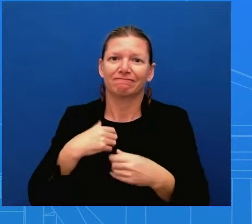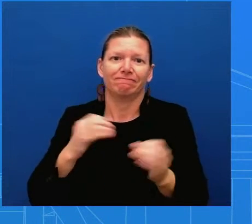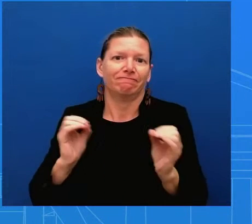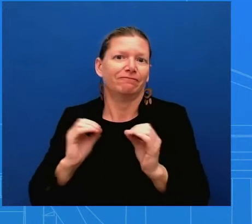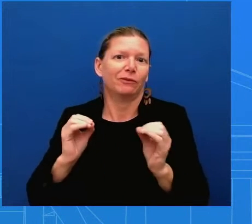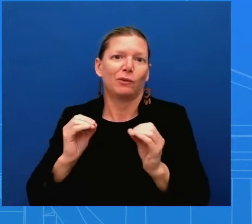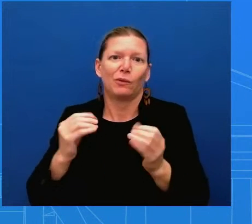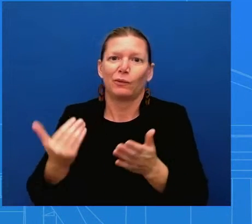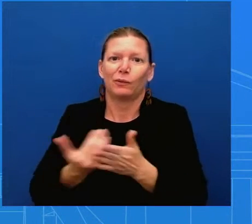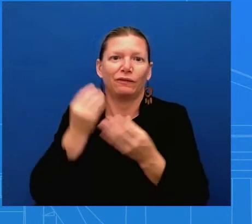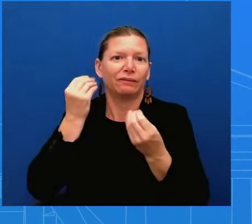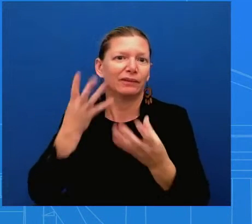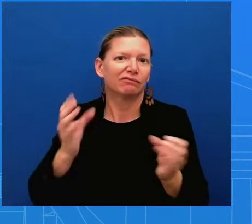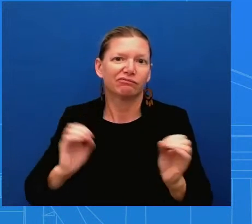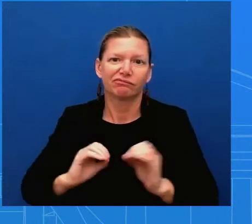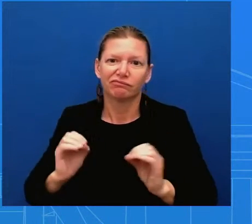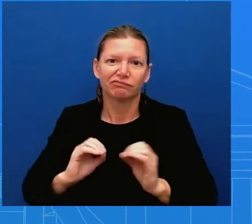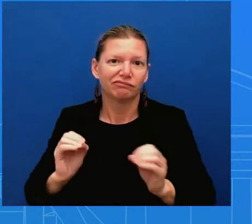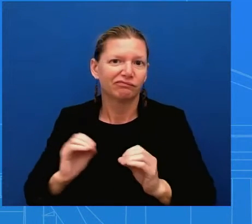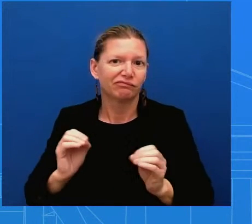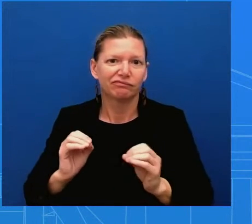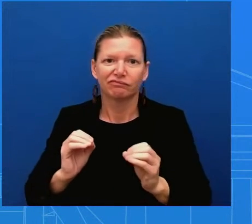and I've said this many times before in the beginning of --